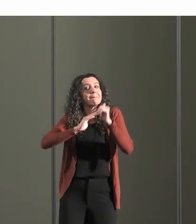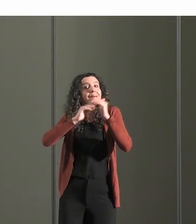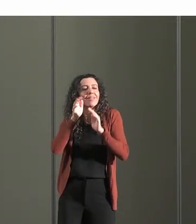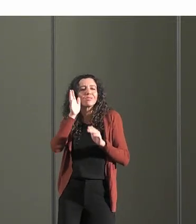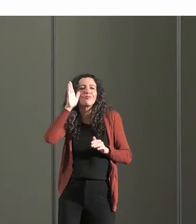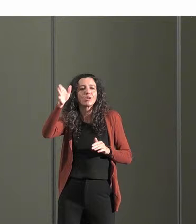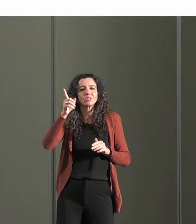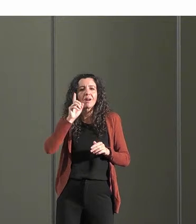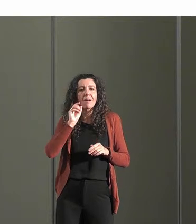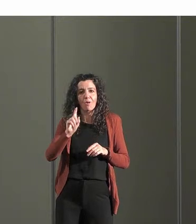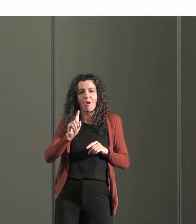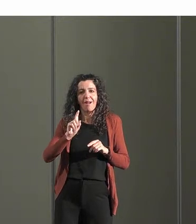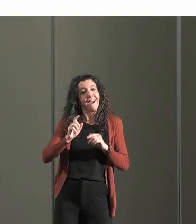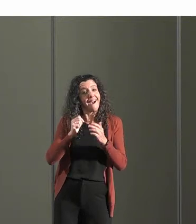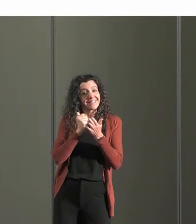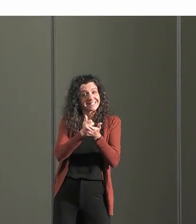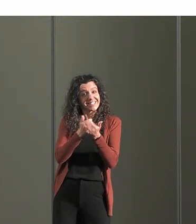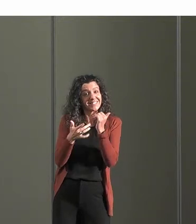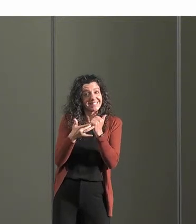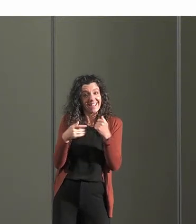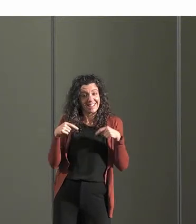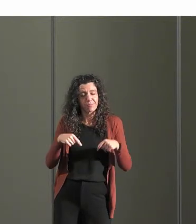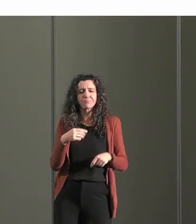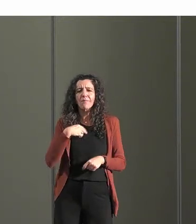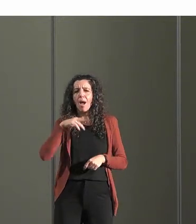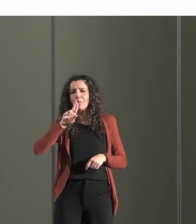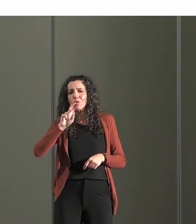opportunity to co-design with the same disability communities